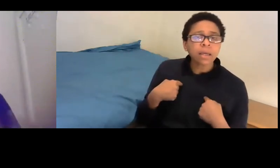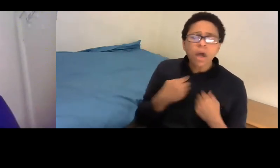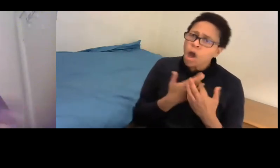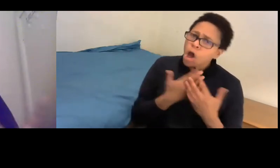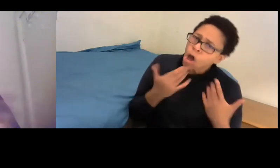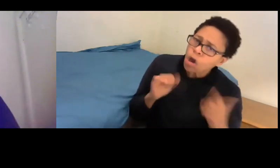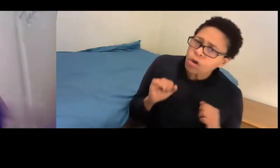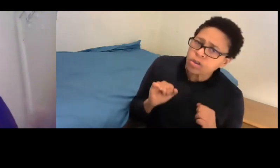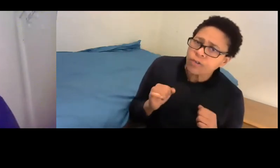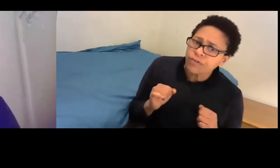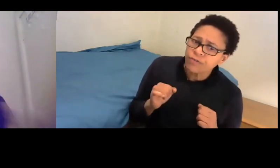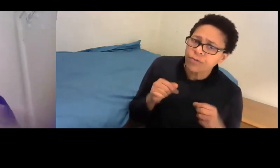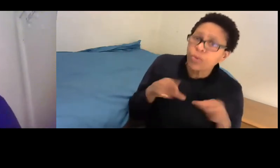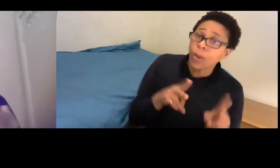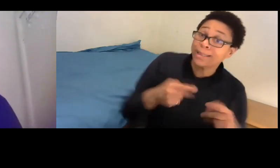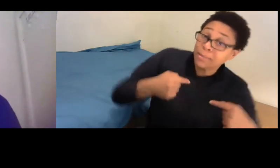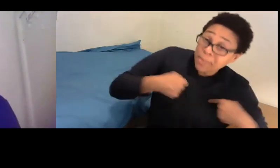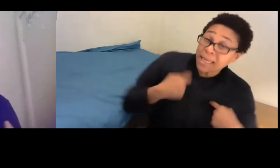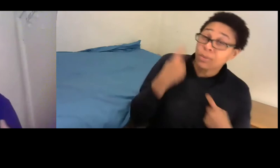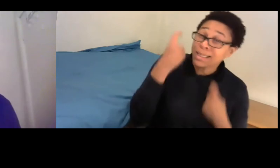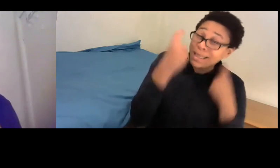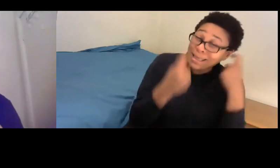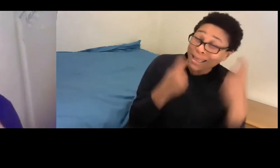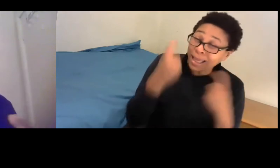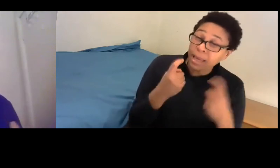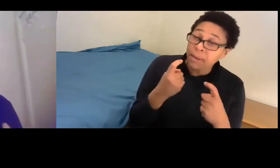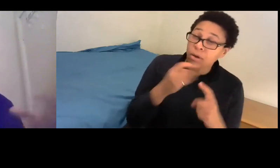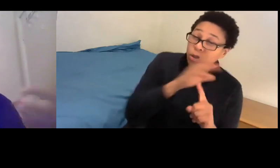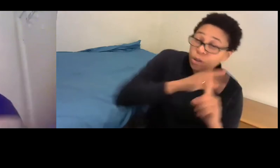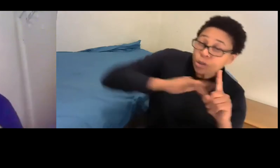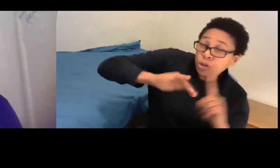about social justice, and being a Muslim, and being gay suddenly